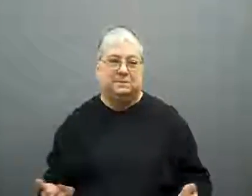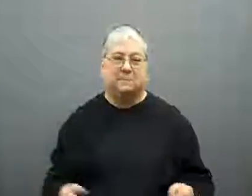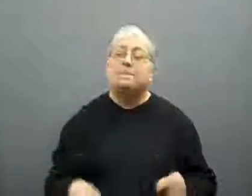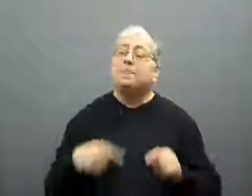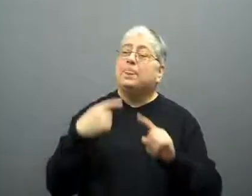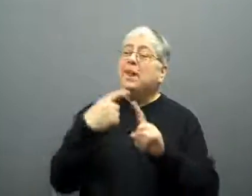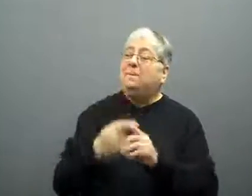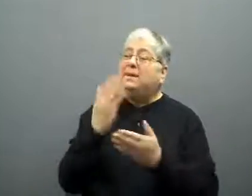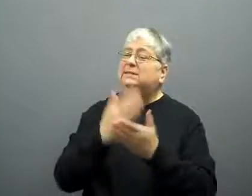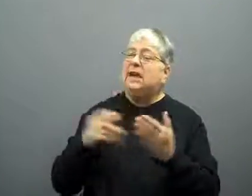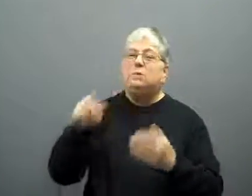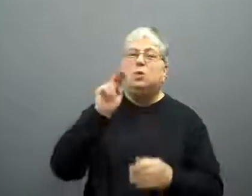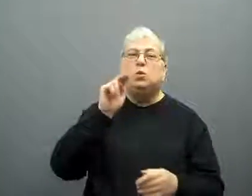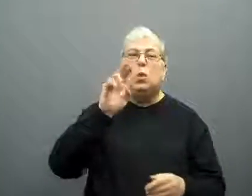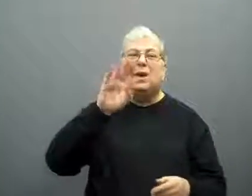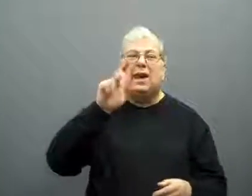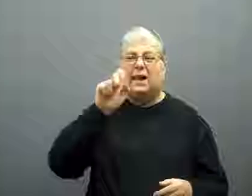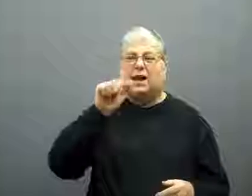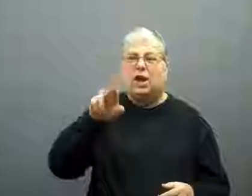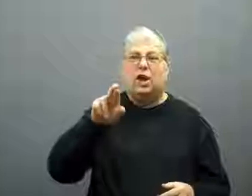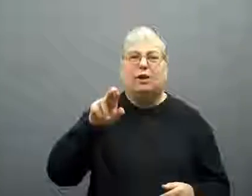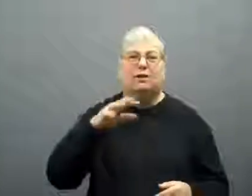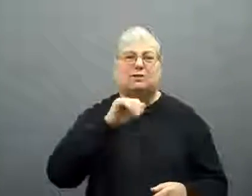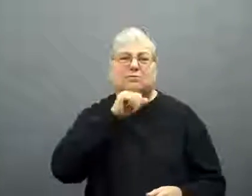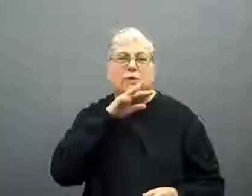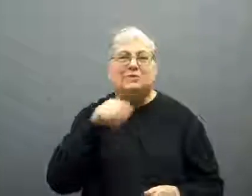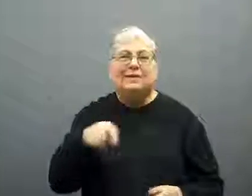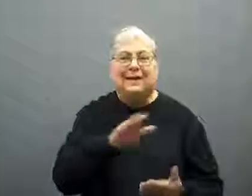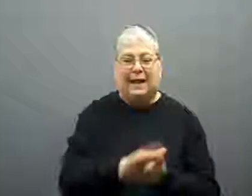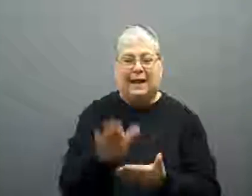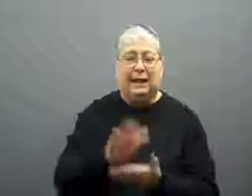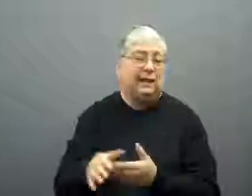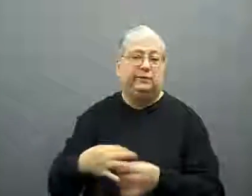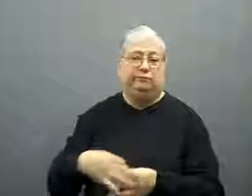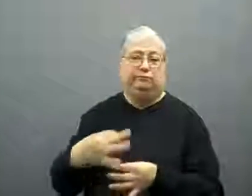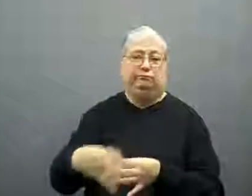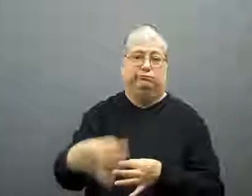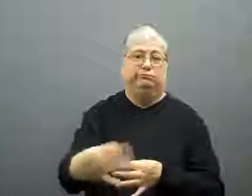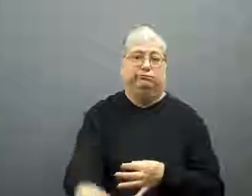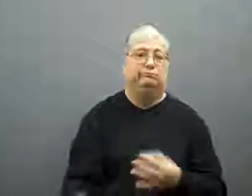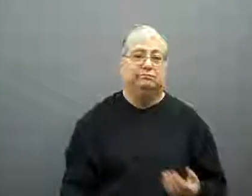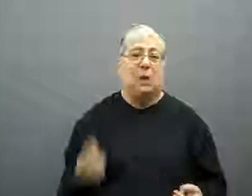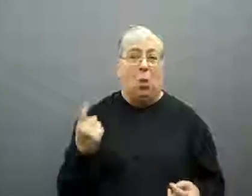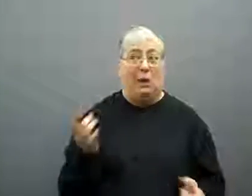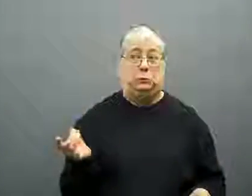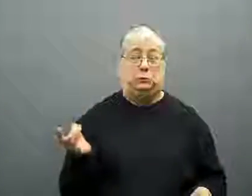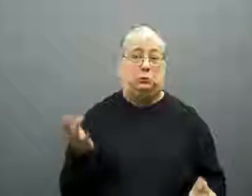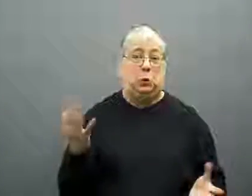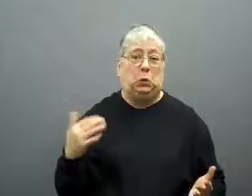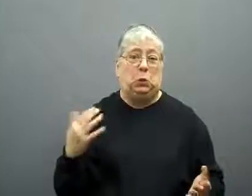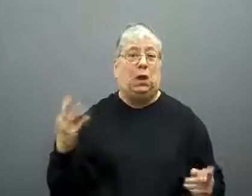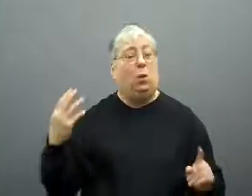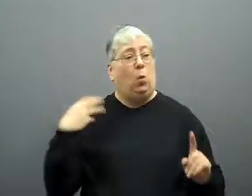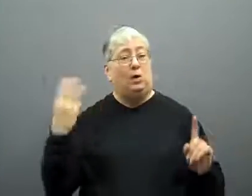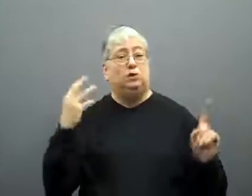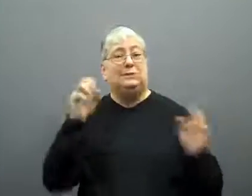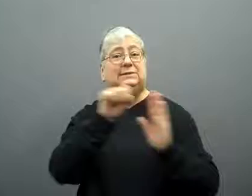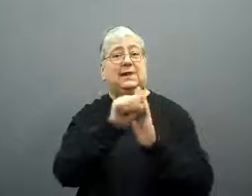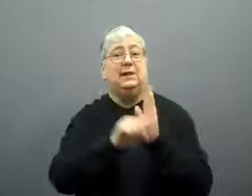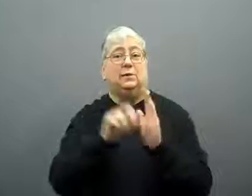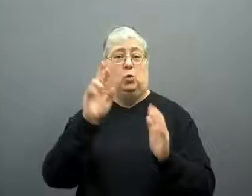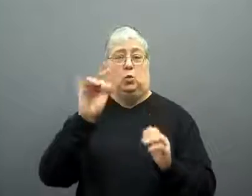Some nuclear waste clean ups will be postponed.